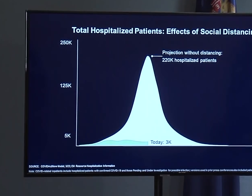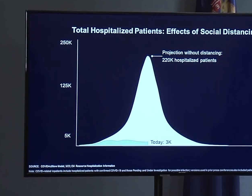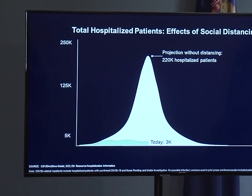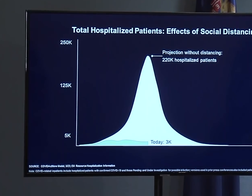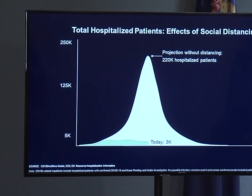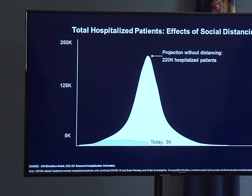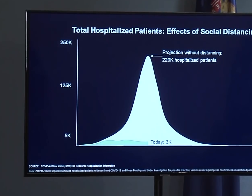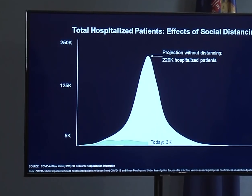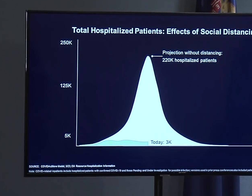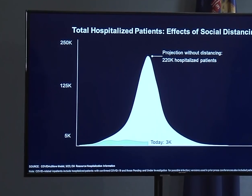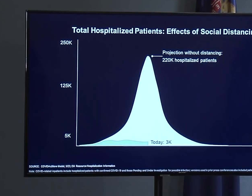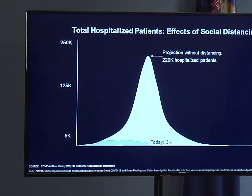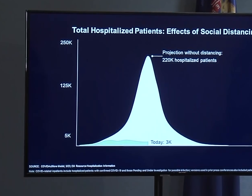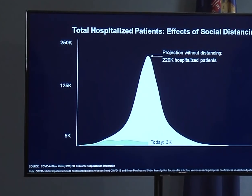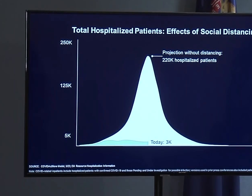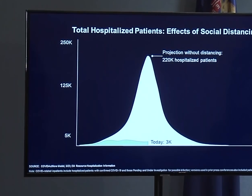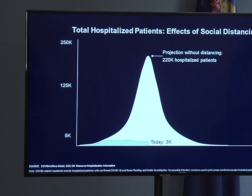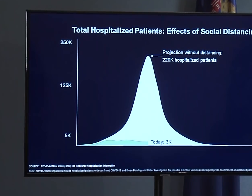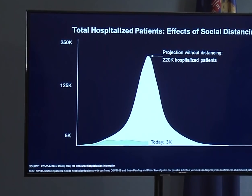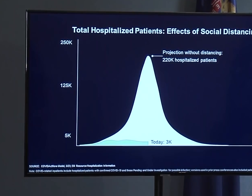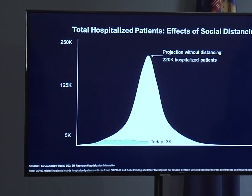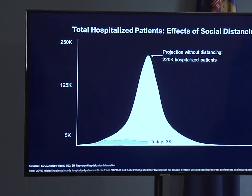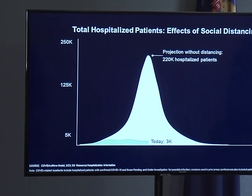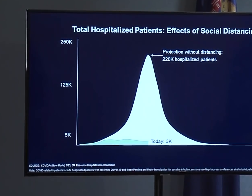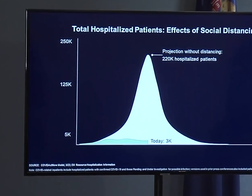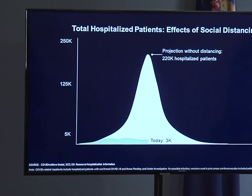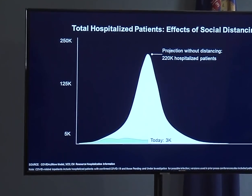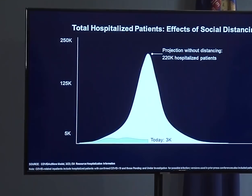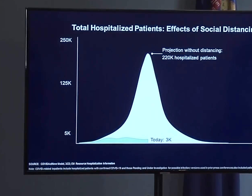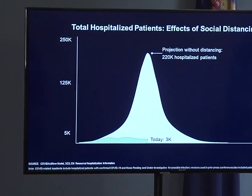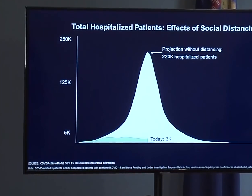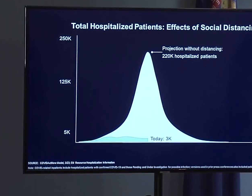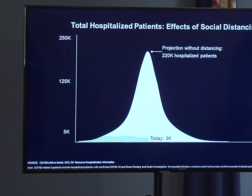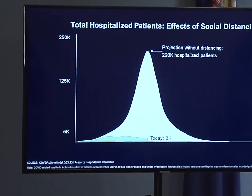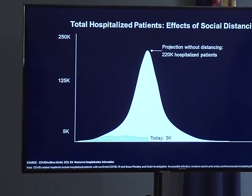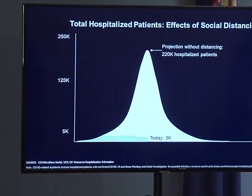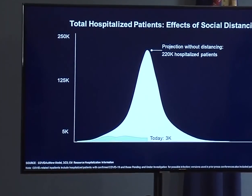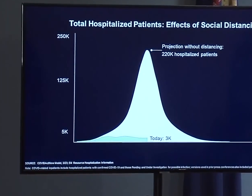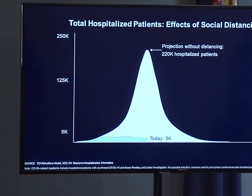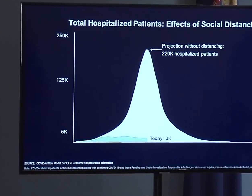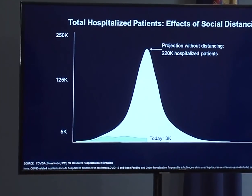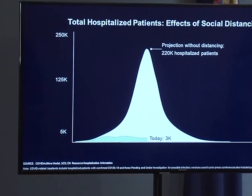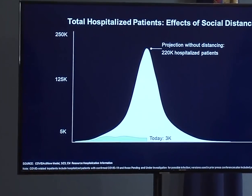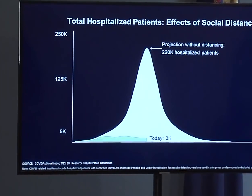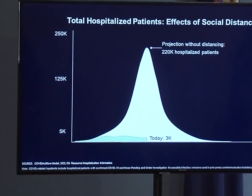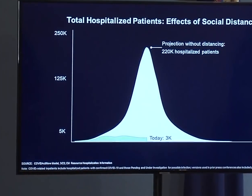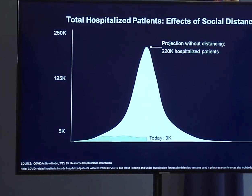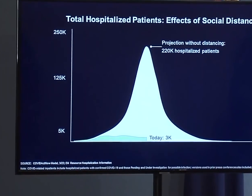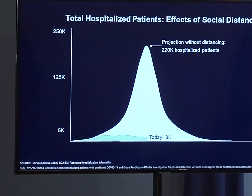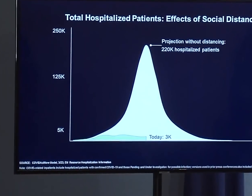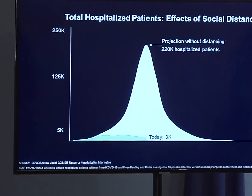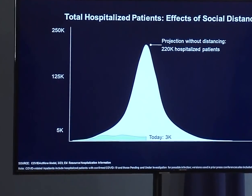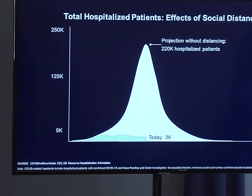HOSPITALIZED. THIS IS AN INCREDIBLE ACHIEVEMENT. WE'LL NEVER KNOW PRECISELY HOW